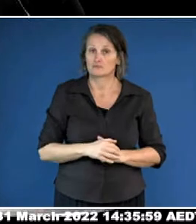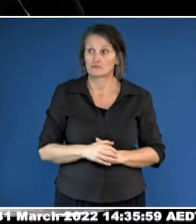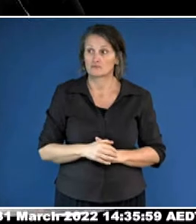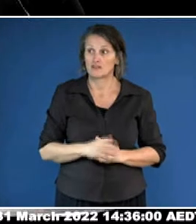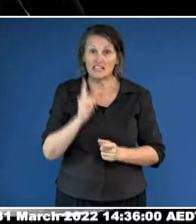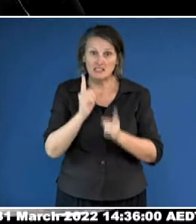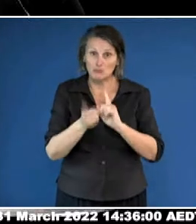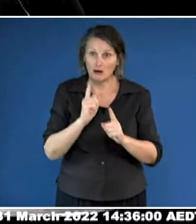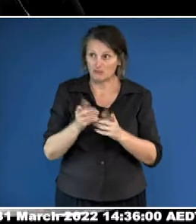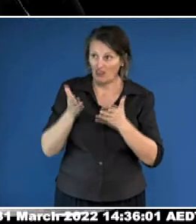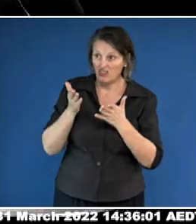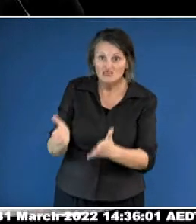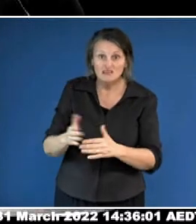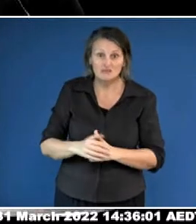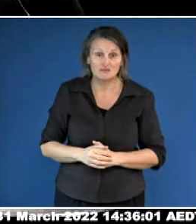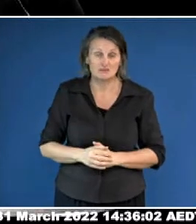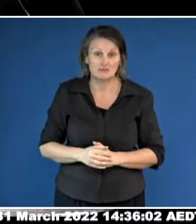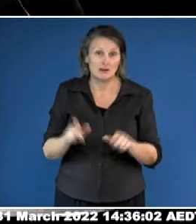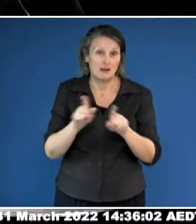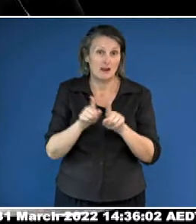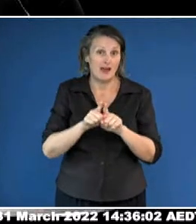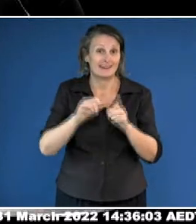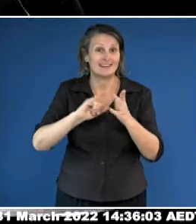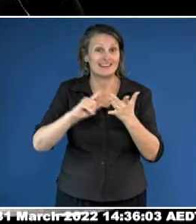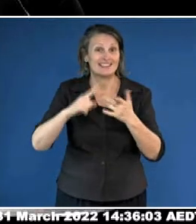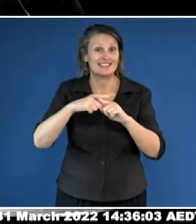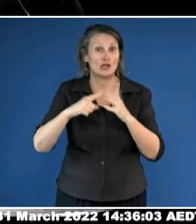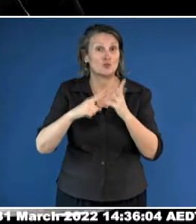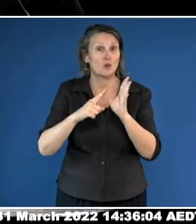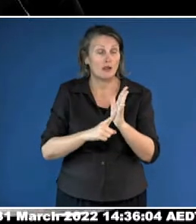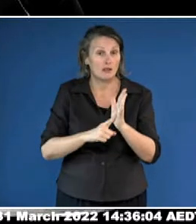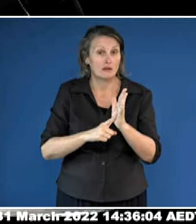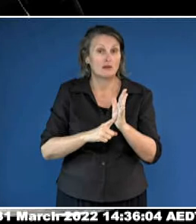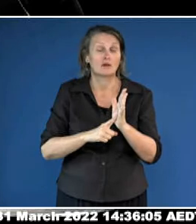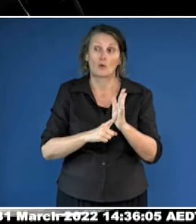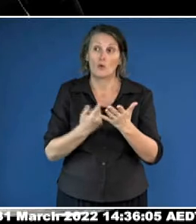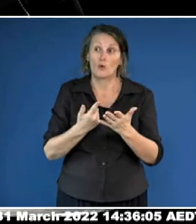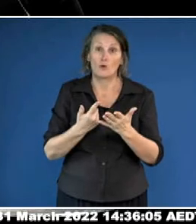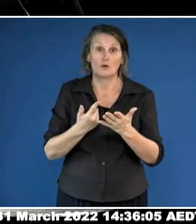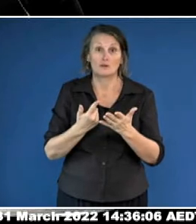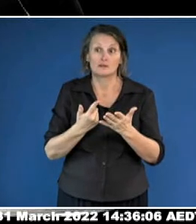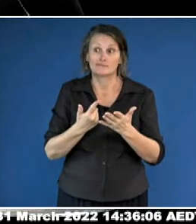So, like Carolyn said, in the case of sexual and reproductive violence, restrictive practices and guardianship orders.